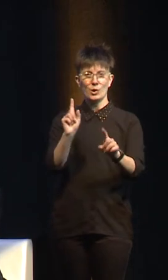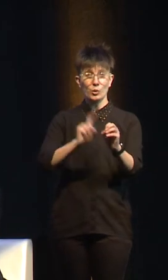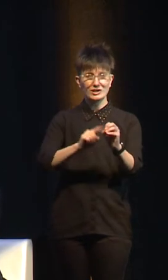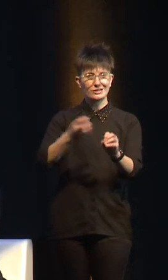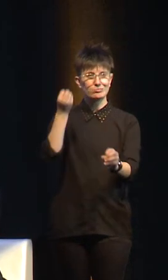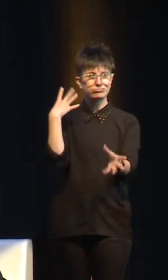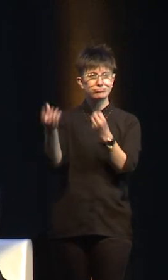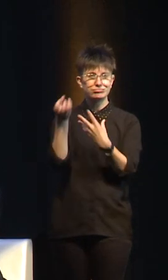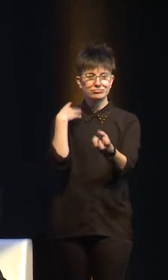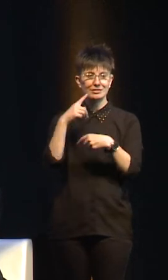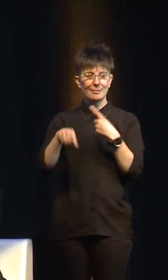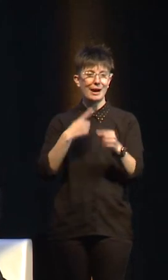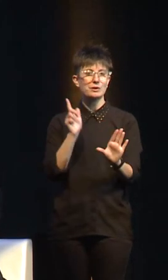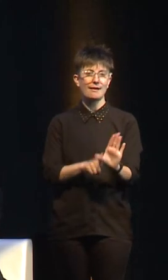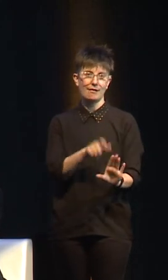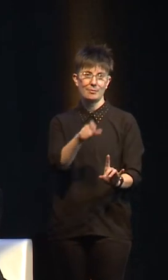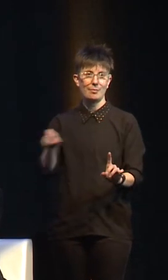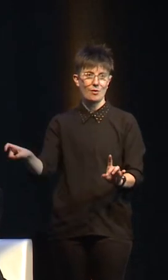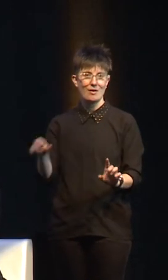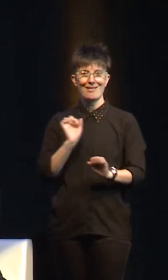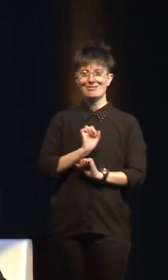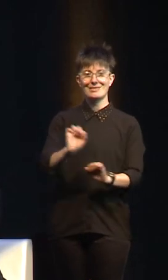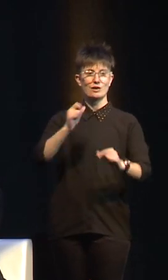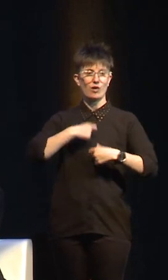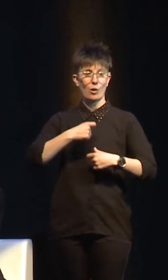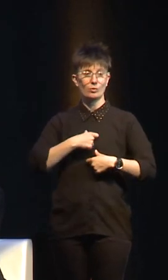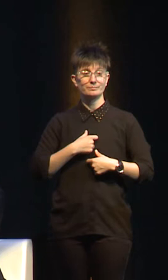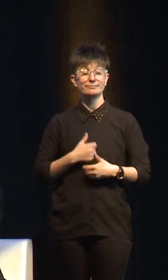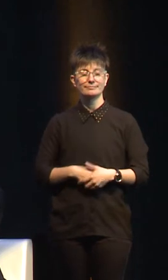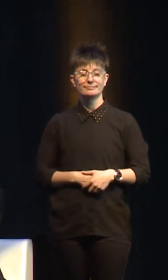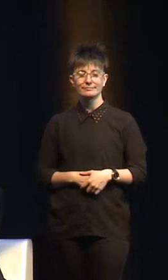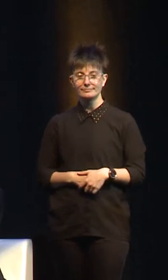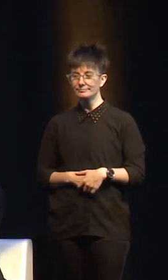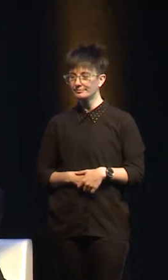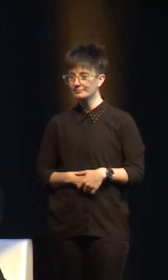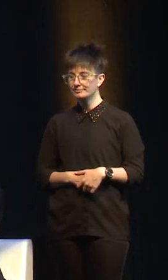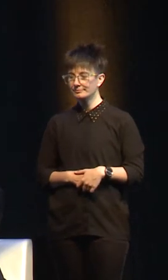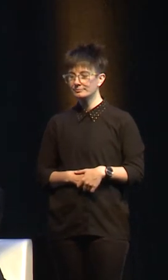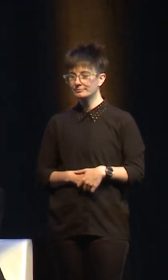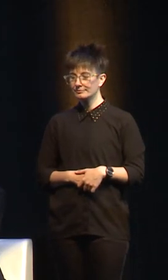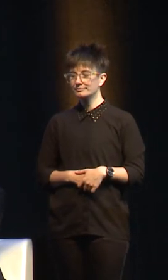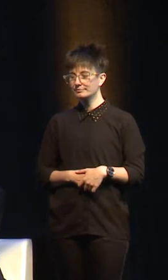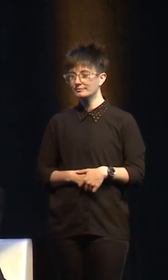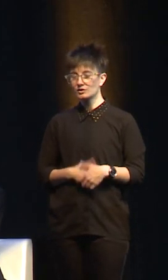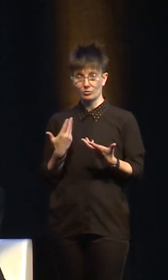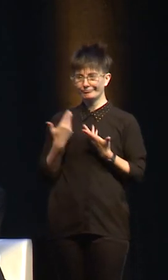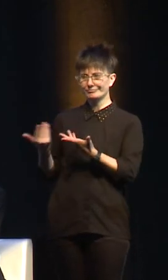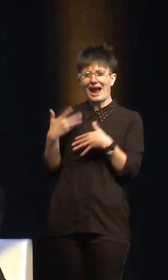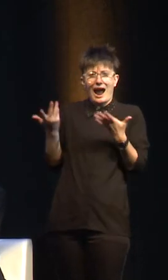role in this conversation. I'll start with you Eddie, I’d like to hear from each of you about how we bring young people to the table on this.